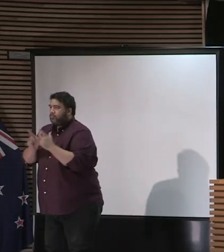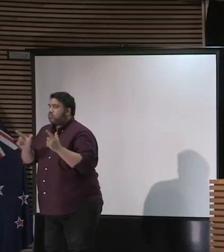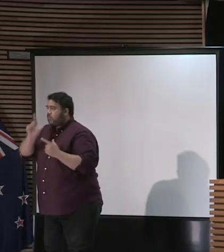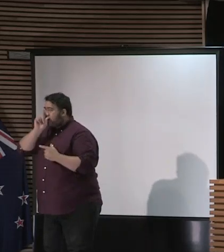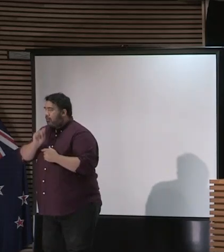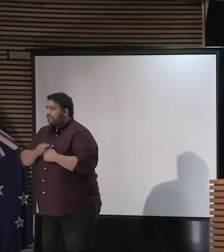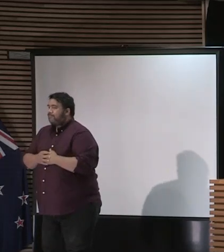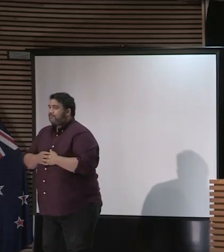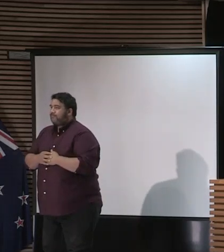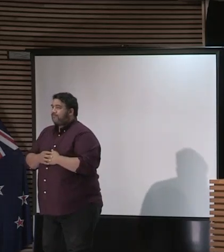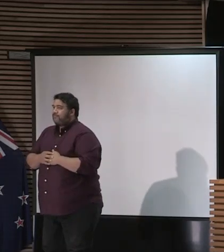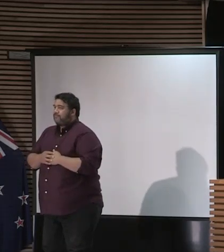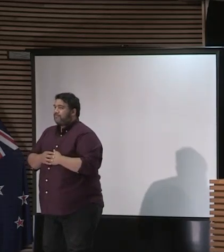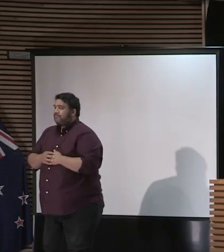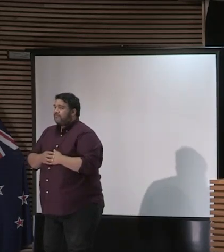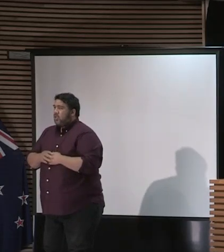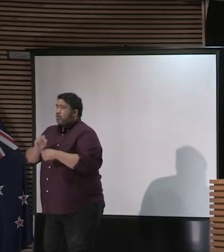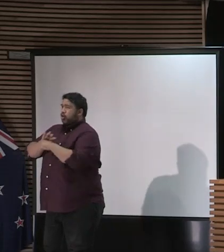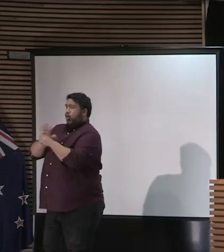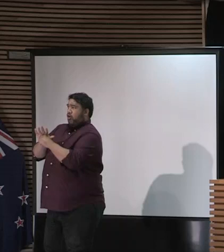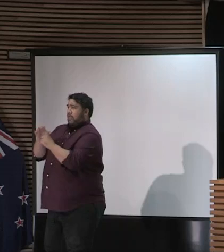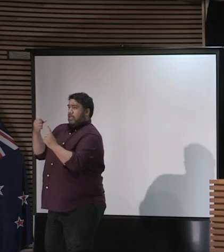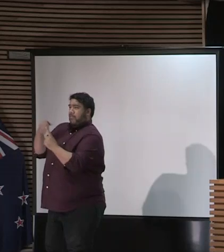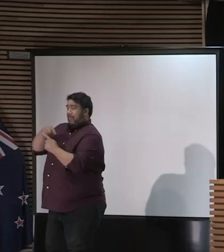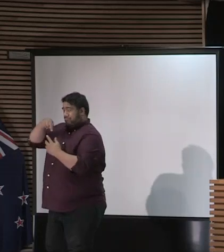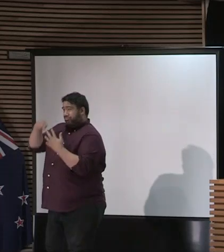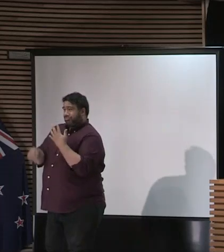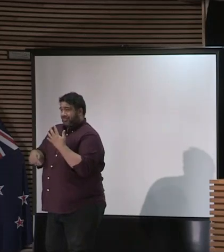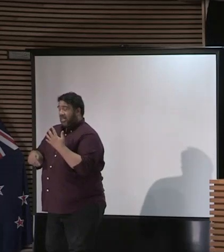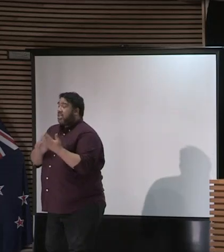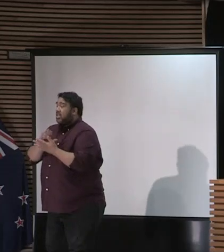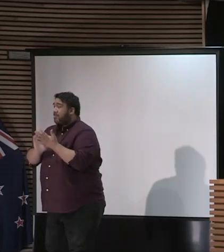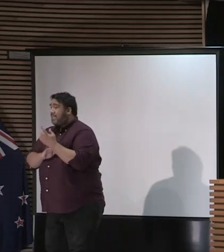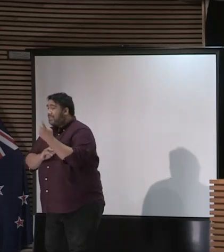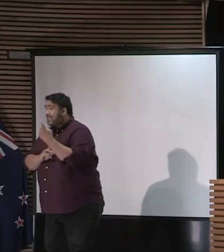difference for many New Zealanders and we're still